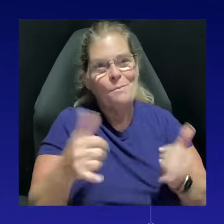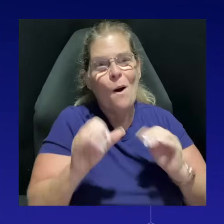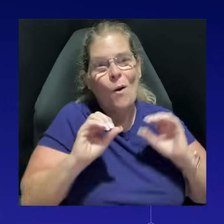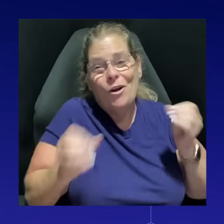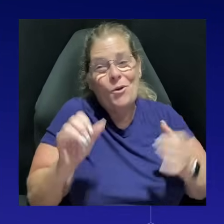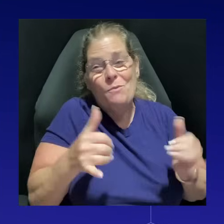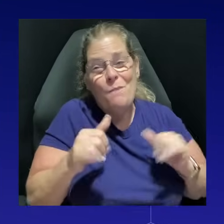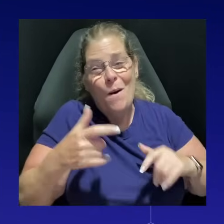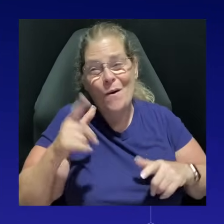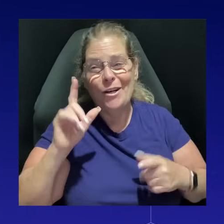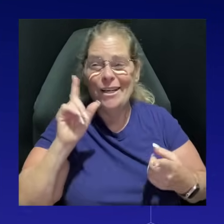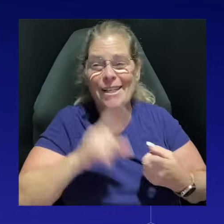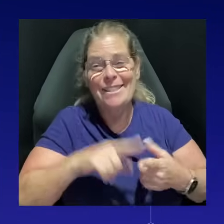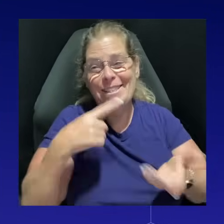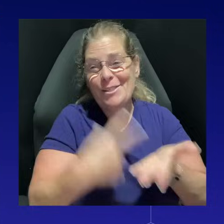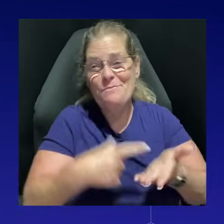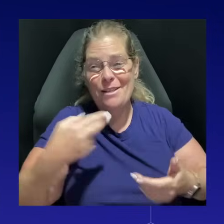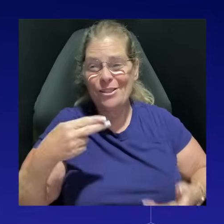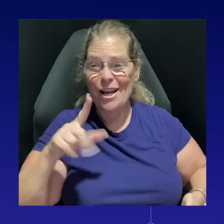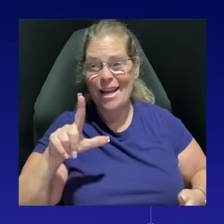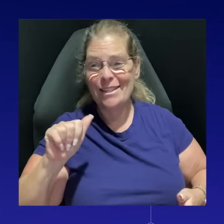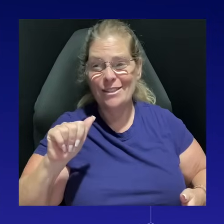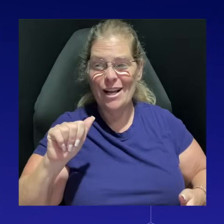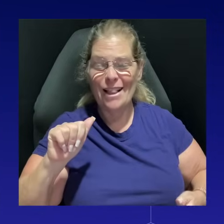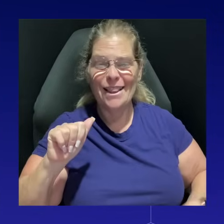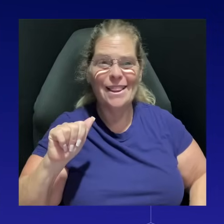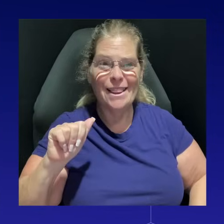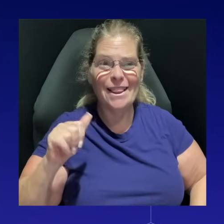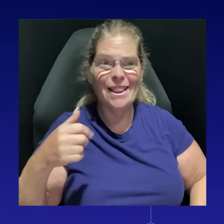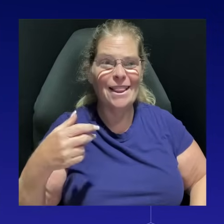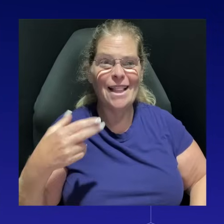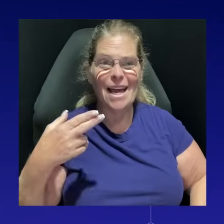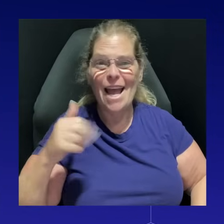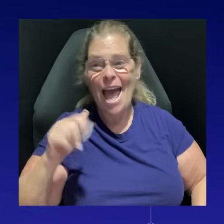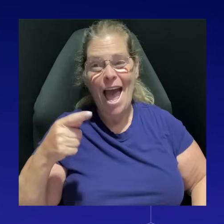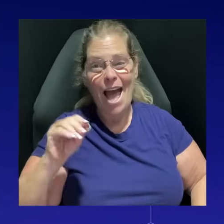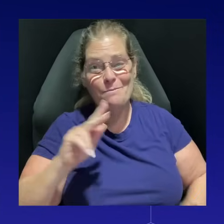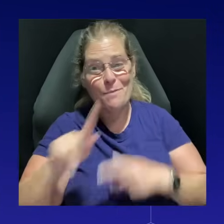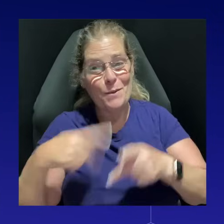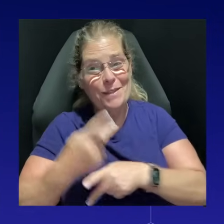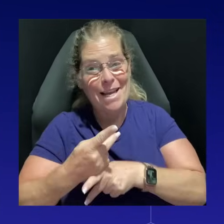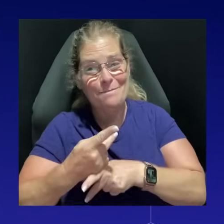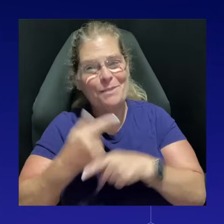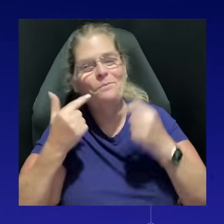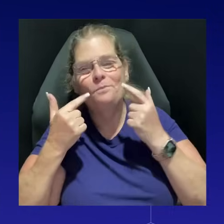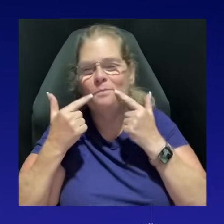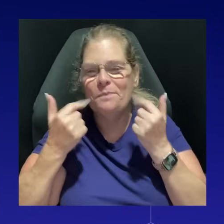Well-known. Anything to add? Dr. Eliseo Perez-Stable: I would add, you know, when I started at NIMHD,